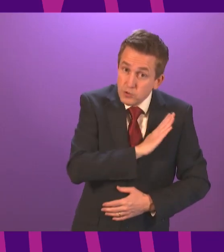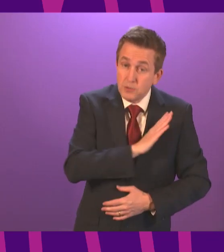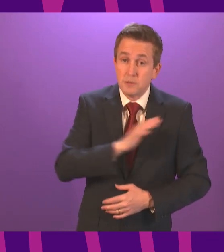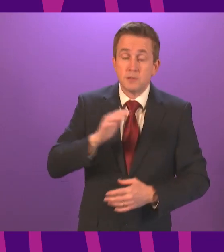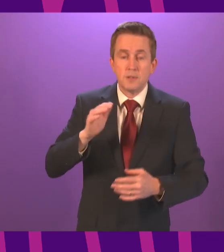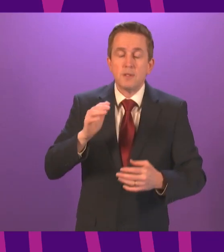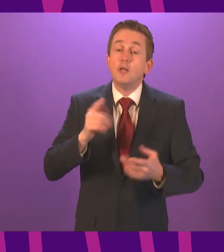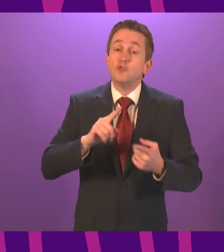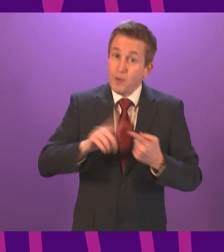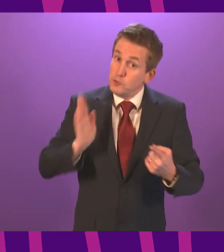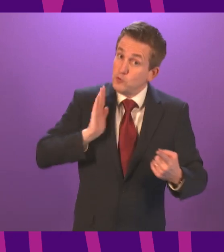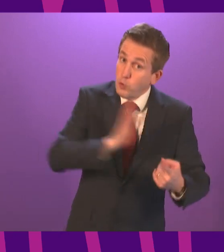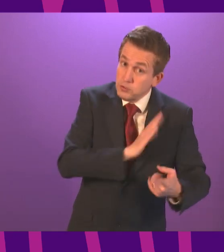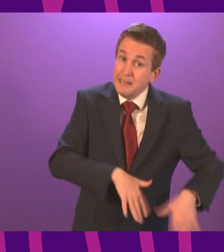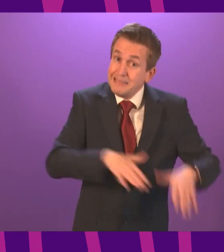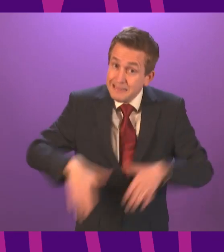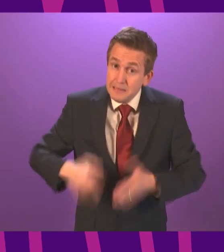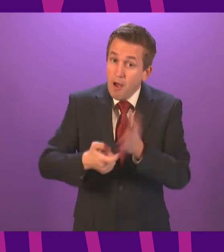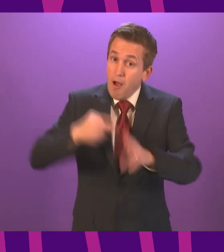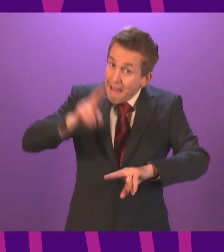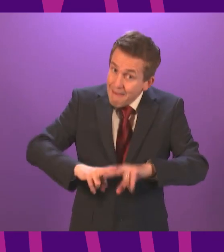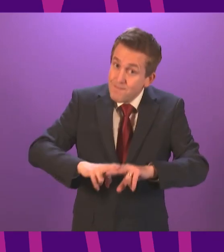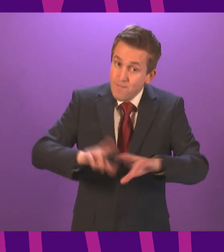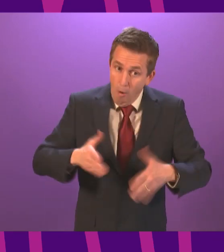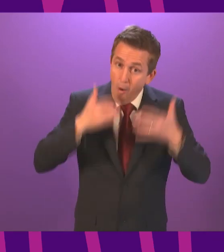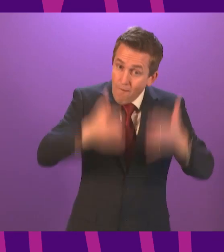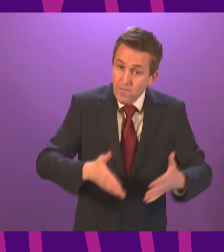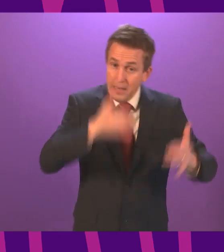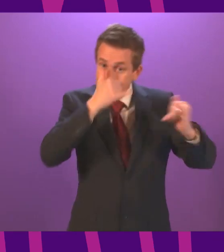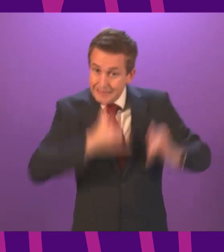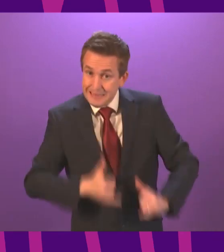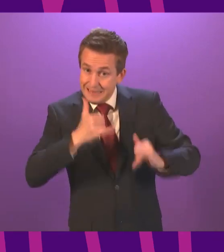and the Royal Air Force as she has for students, and make sure that our troops get home this Christmas?